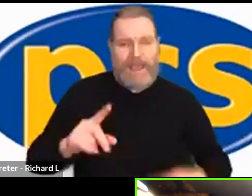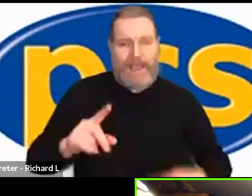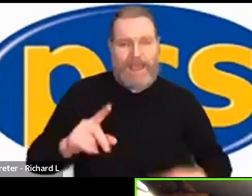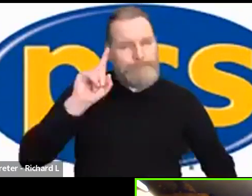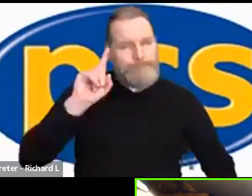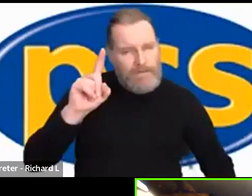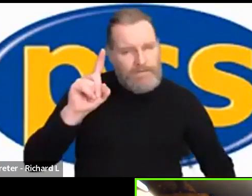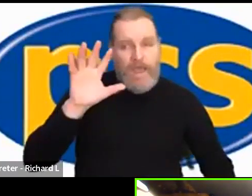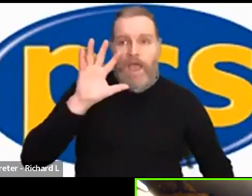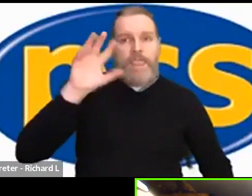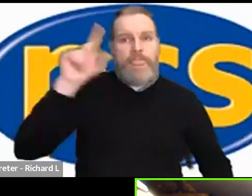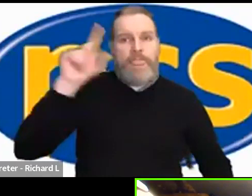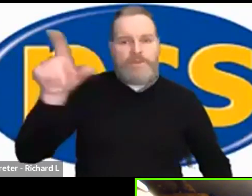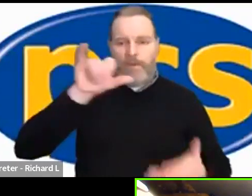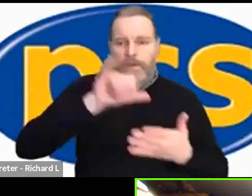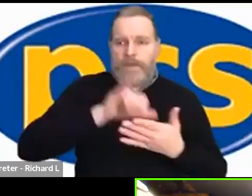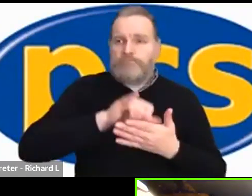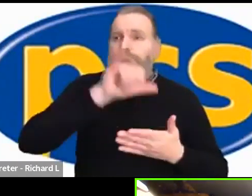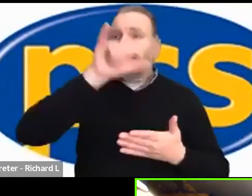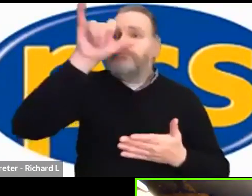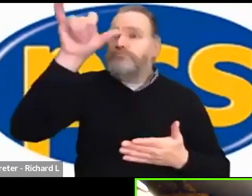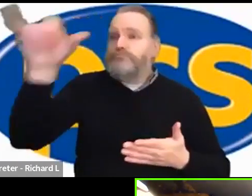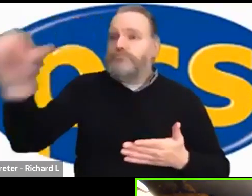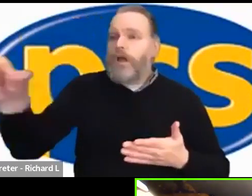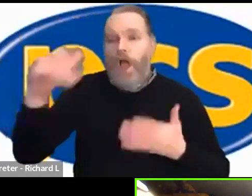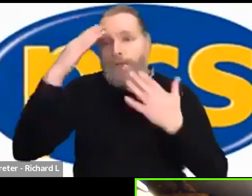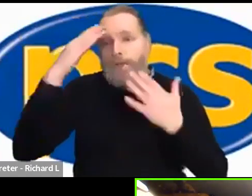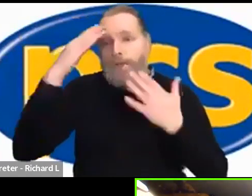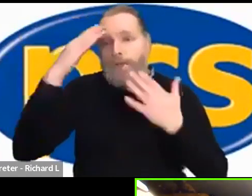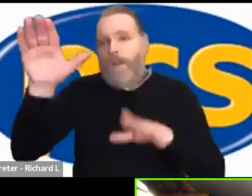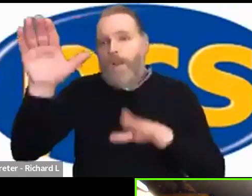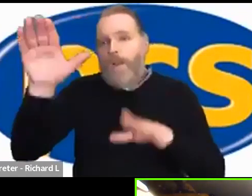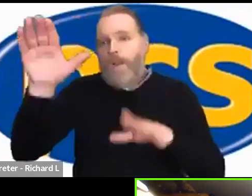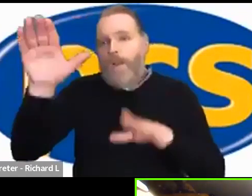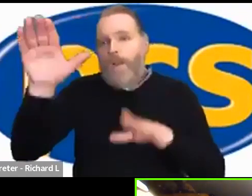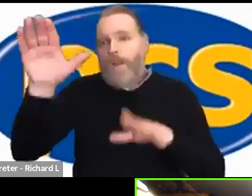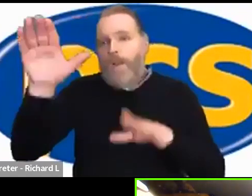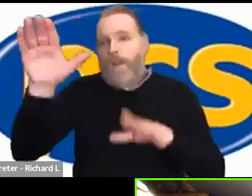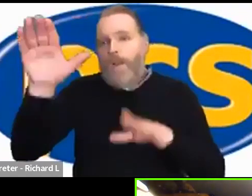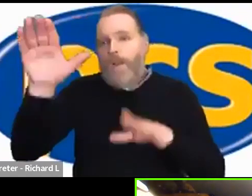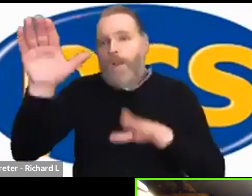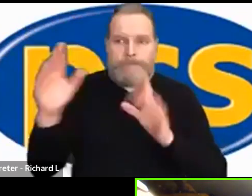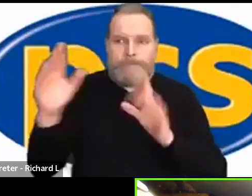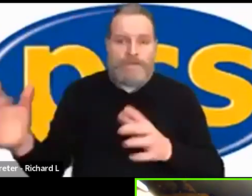country on annually annual leave on the first of February. Will this be a problem? Is there requirement to attend a picket